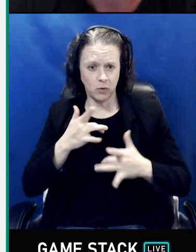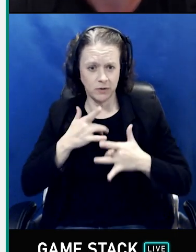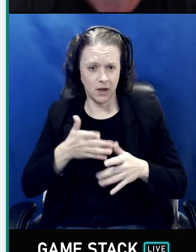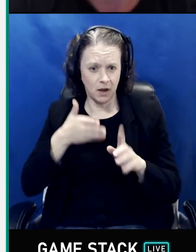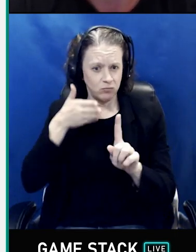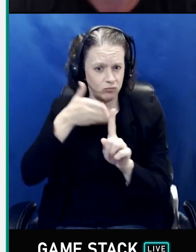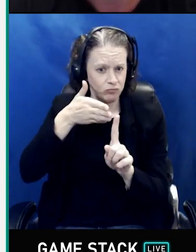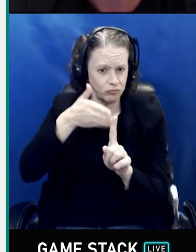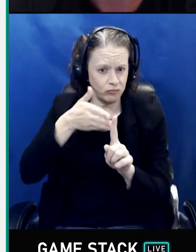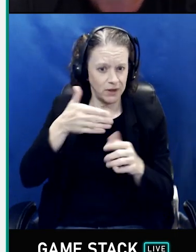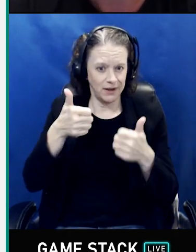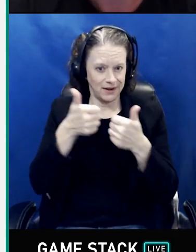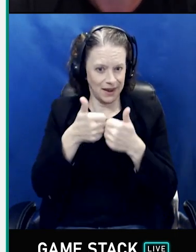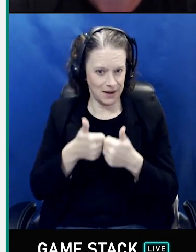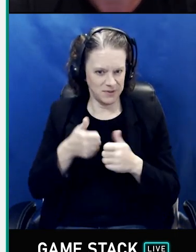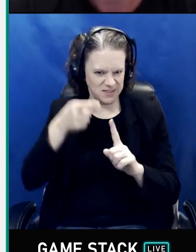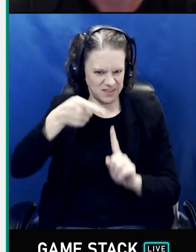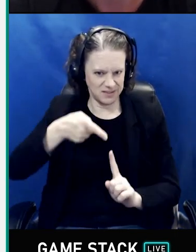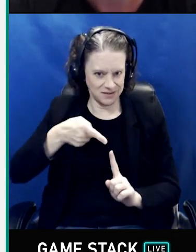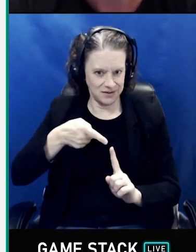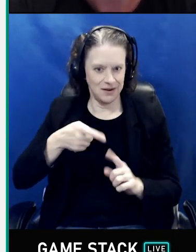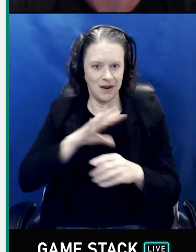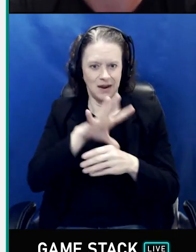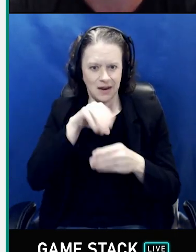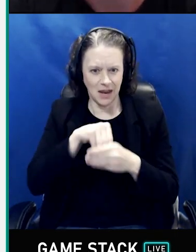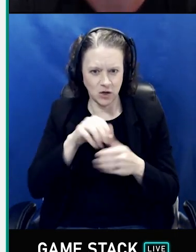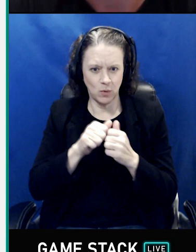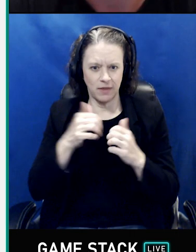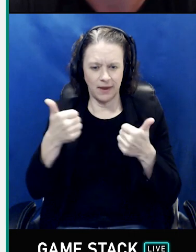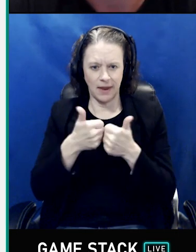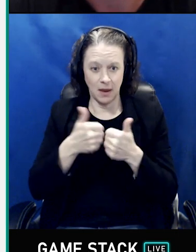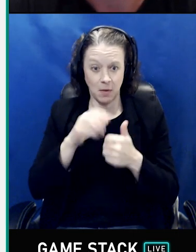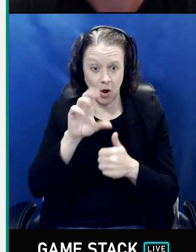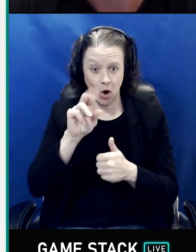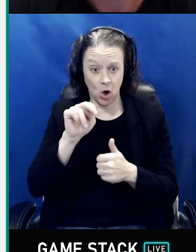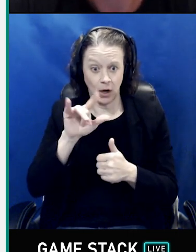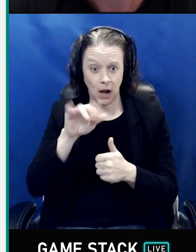the game online, in forums, and in many different ways already.